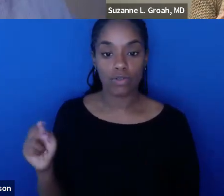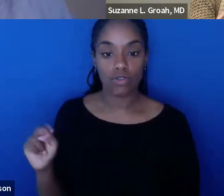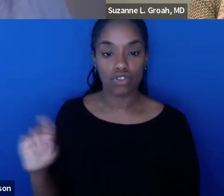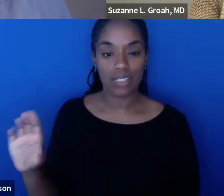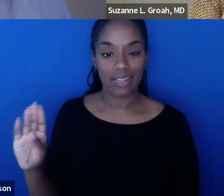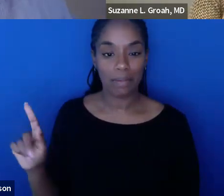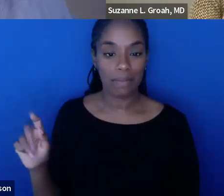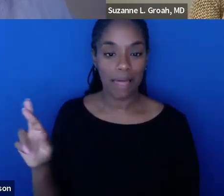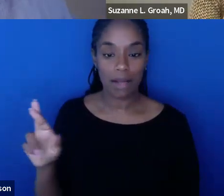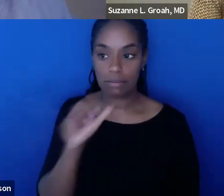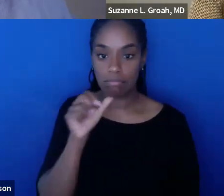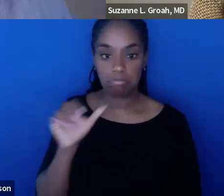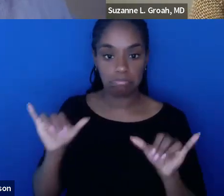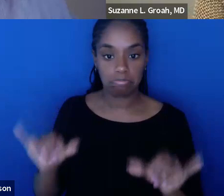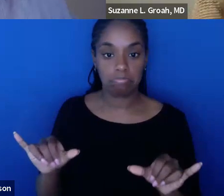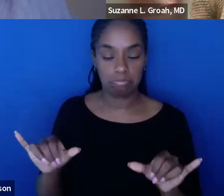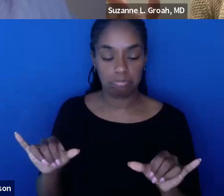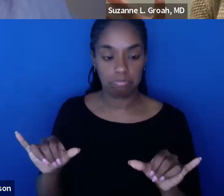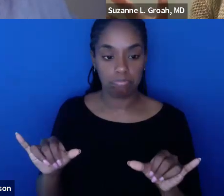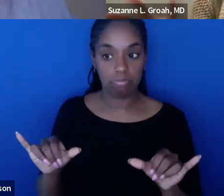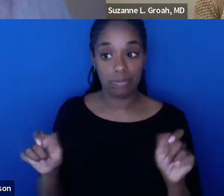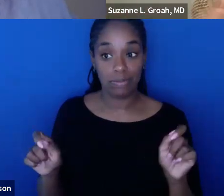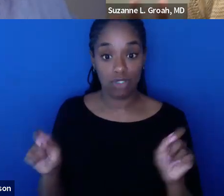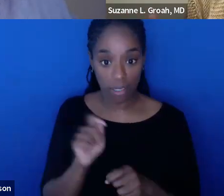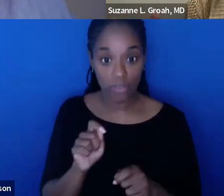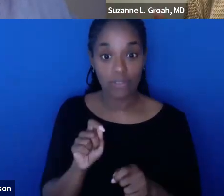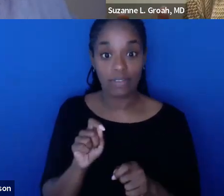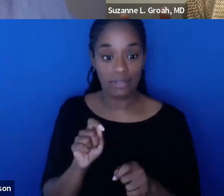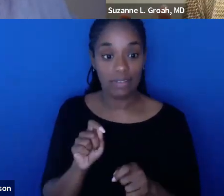It changes and it can change.